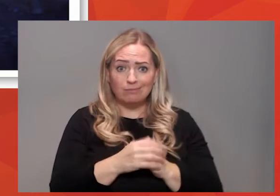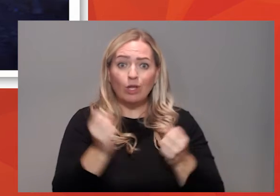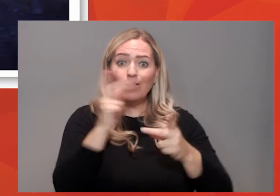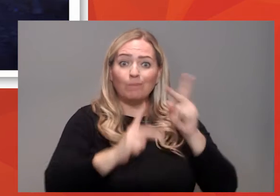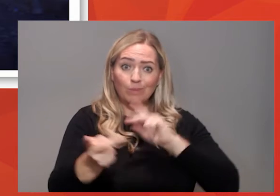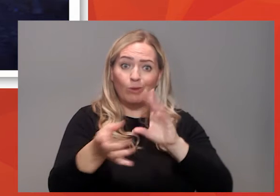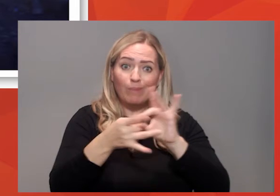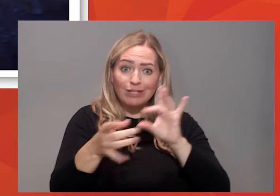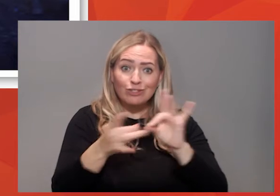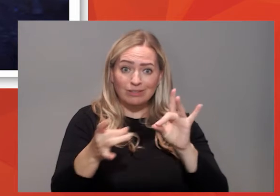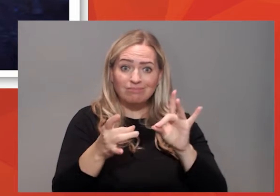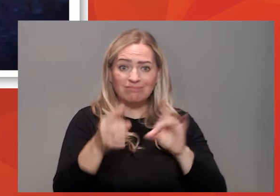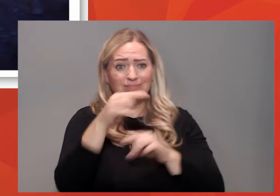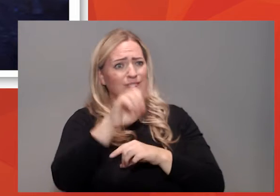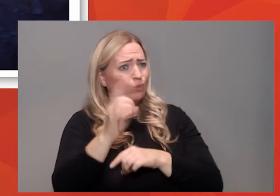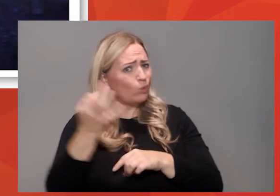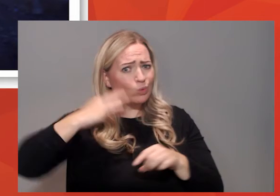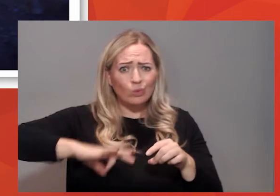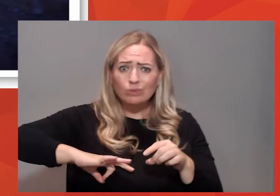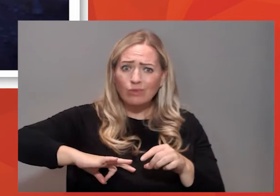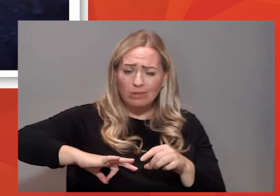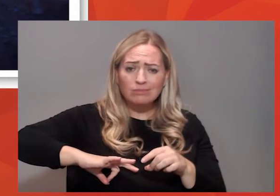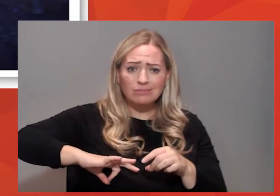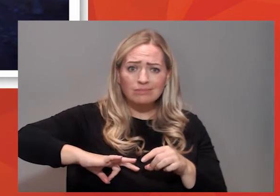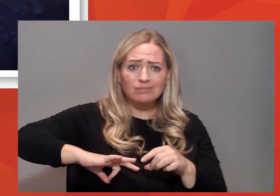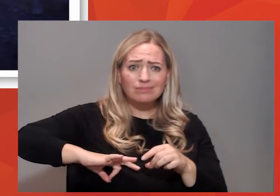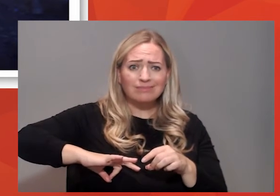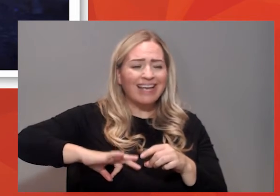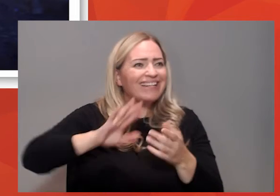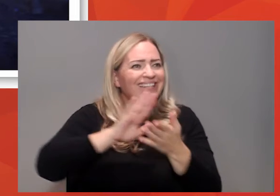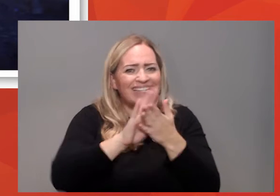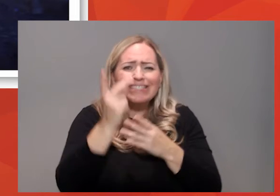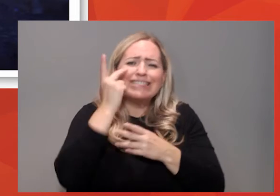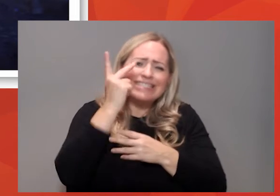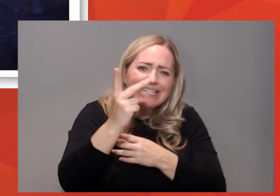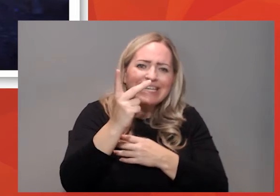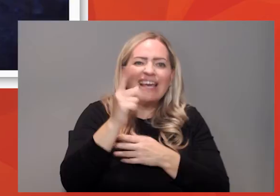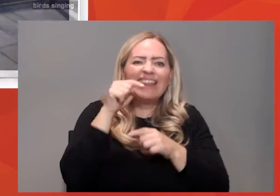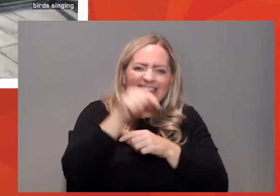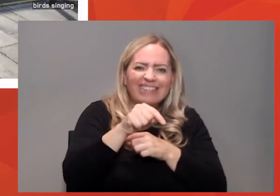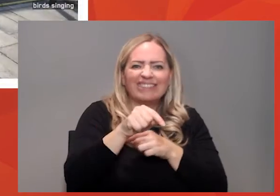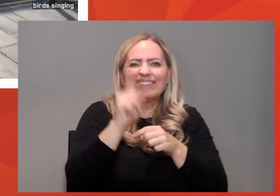A lot of people mentioned that these are very useful, and lovely to see features like these in the games.